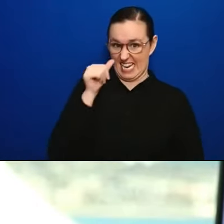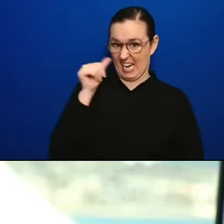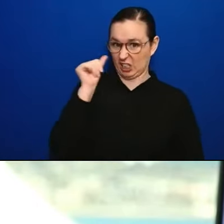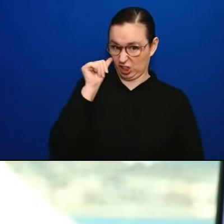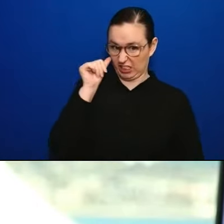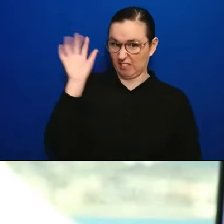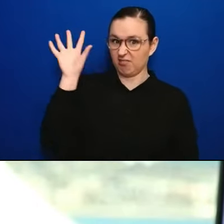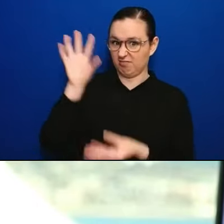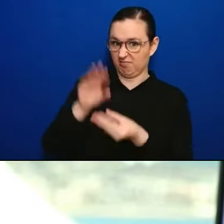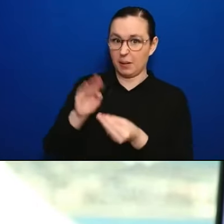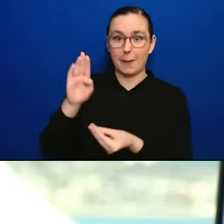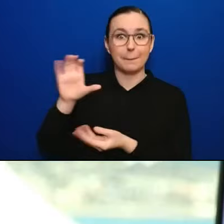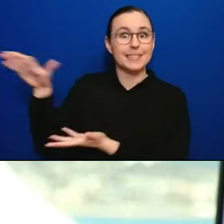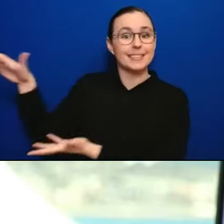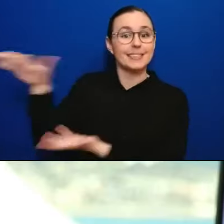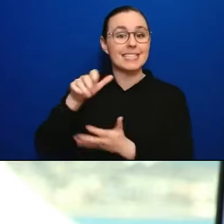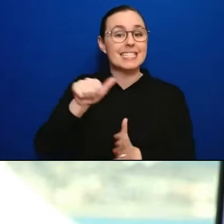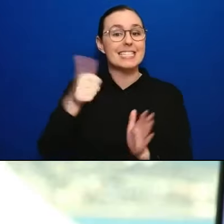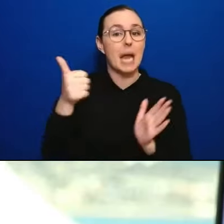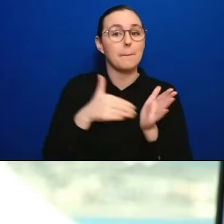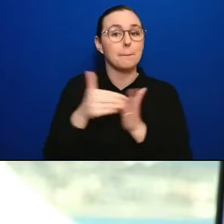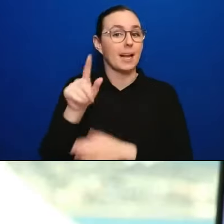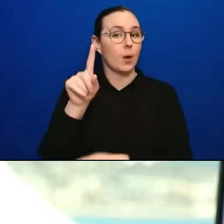With respect to rapid tests BC